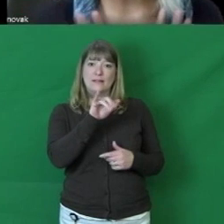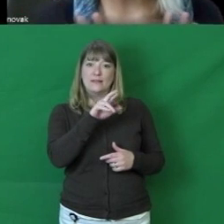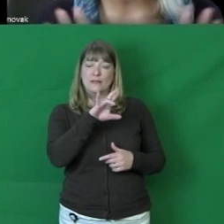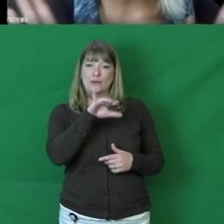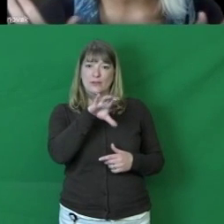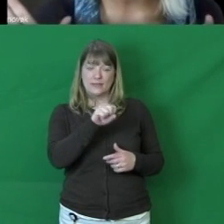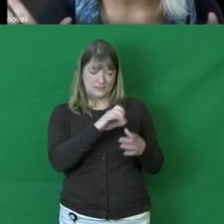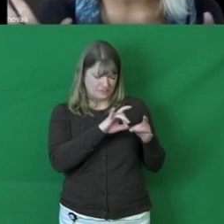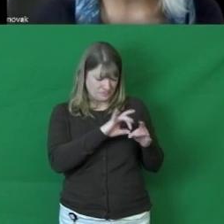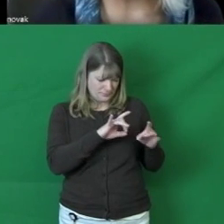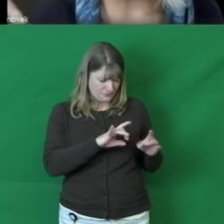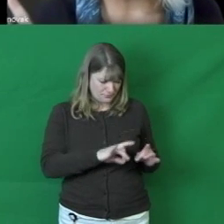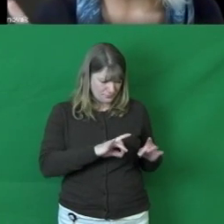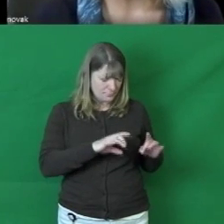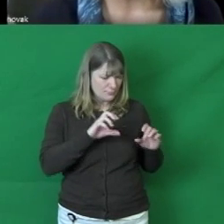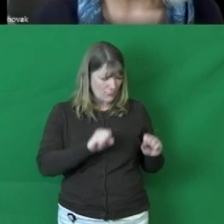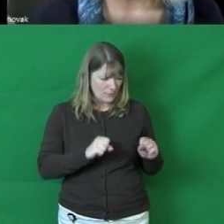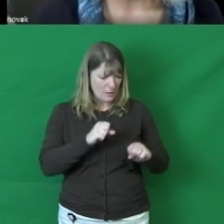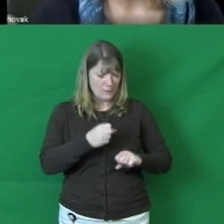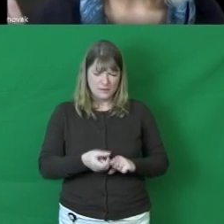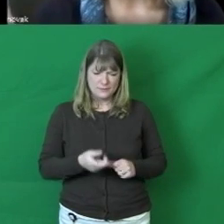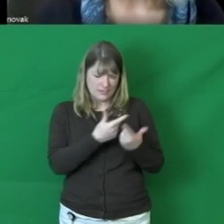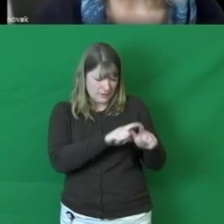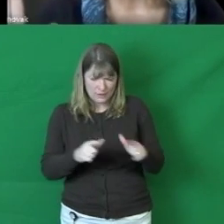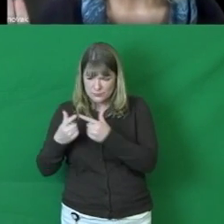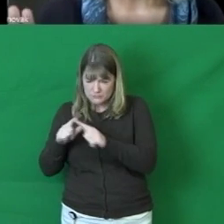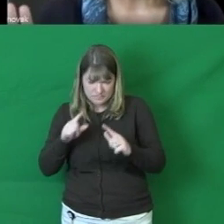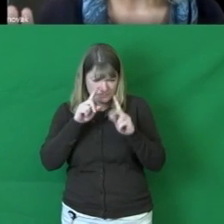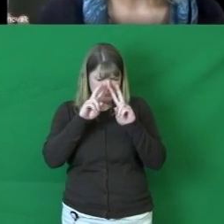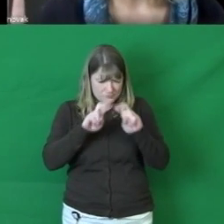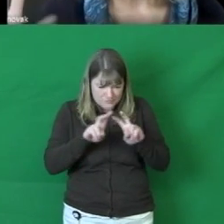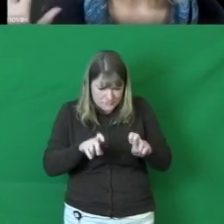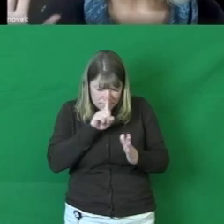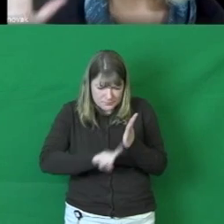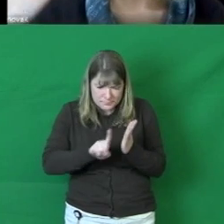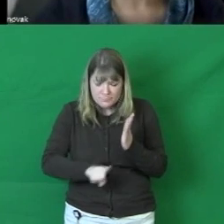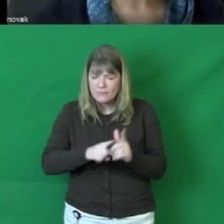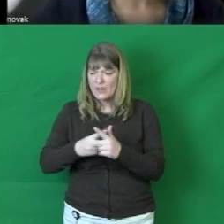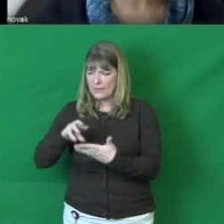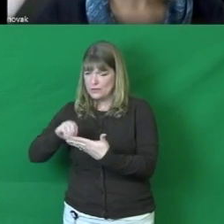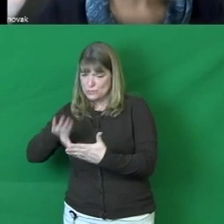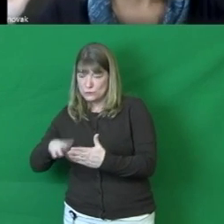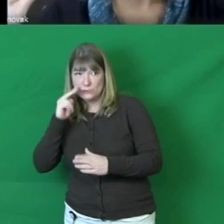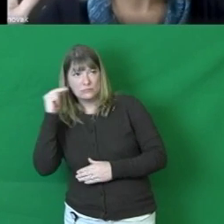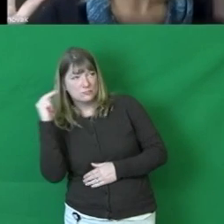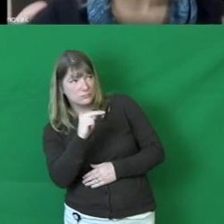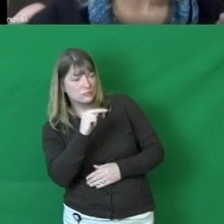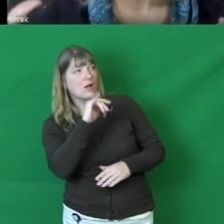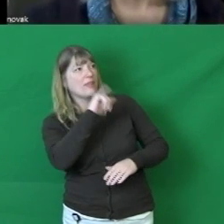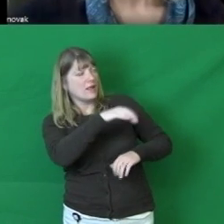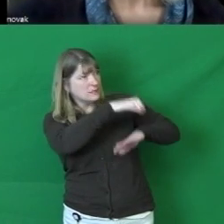to discriminate between the two languages. It gives the students a real visual cue of here's English,